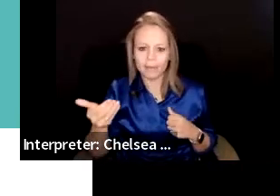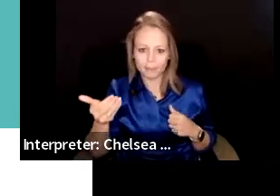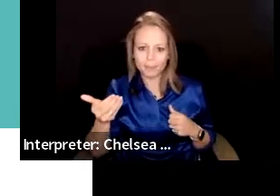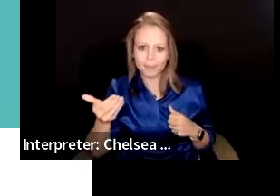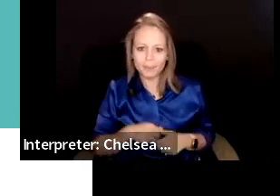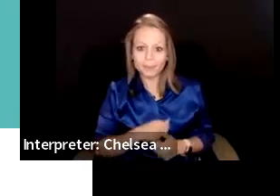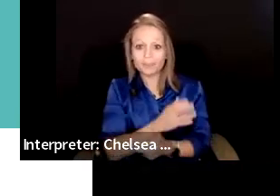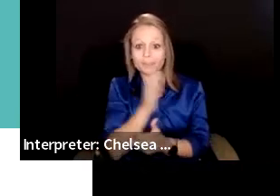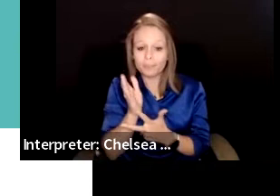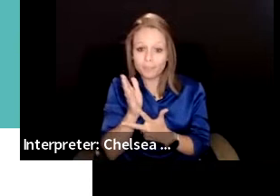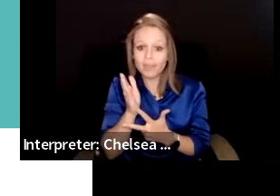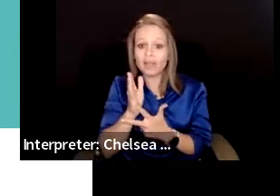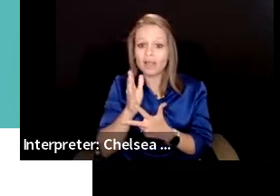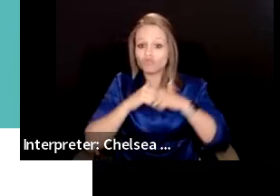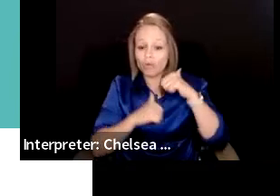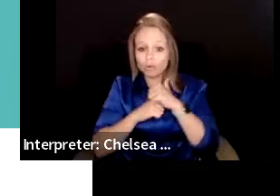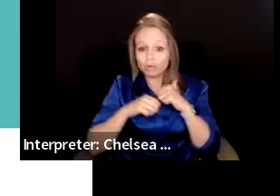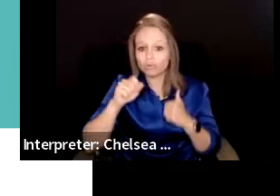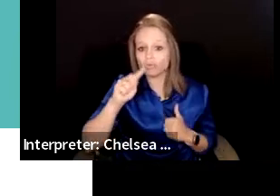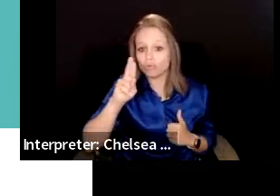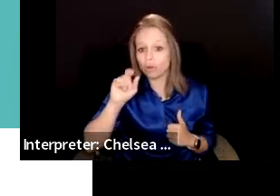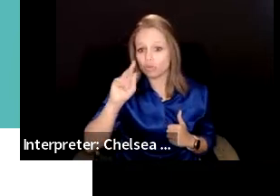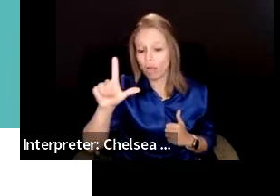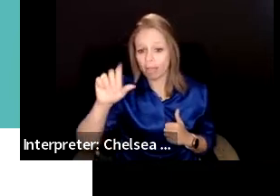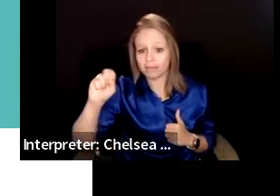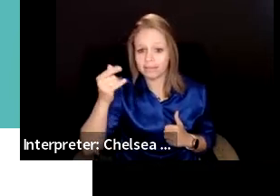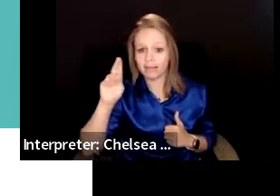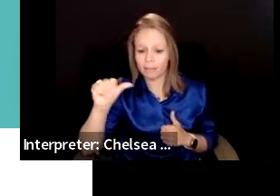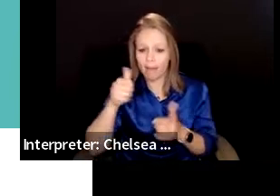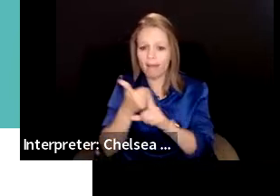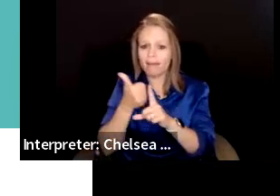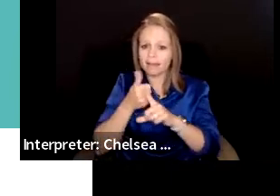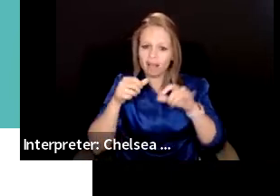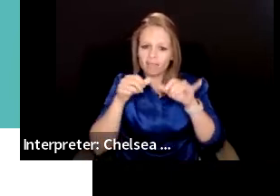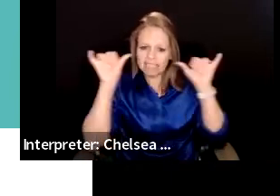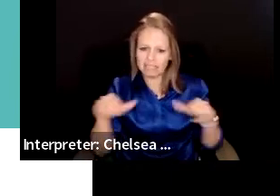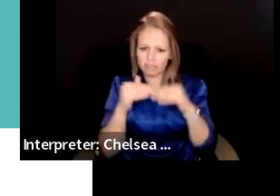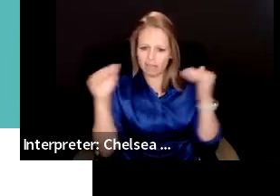or narratives that reinforce stigma. And lastly, we have self stigma.